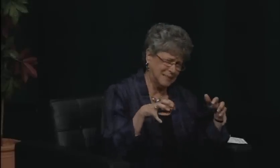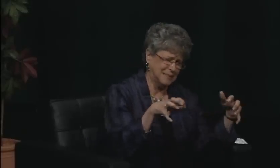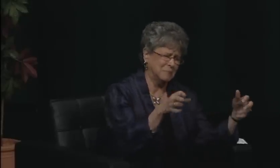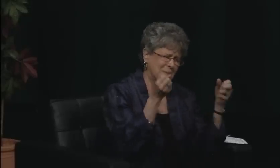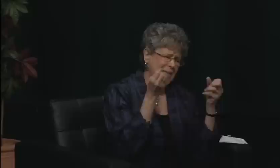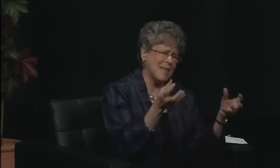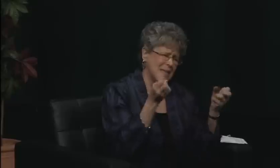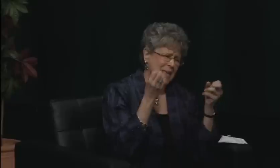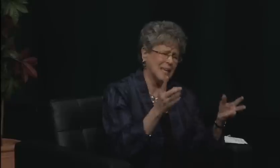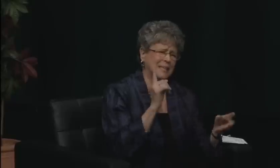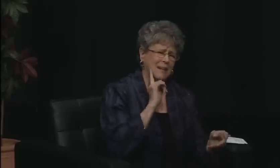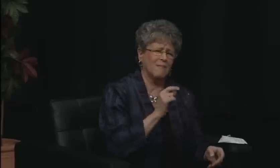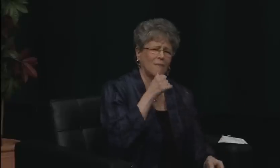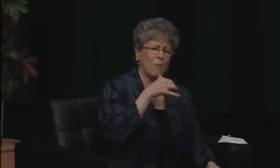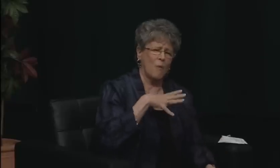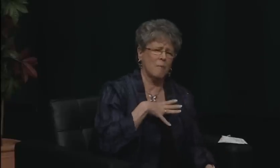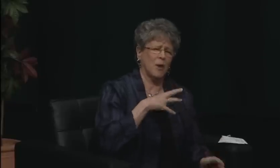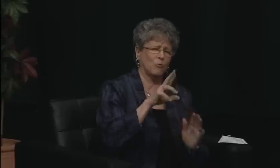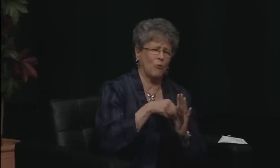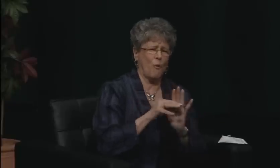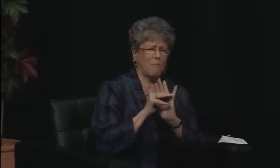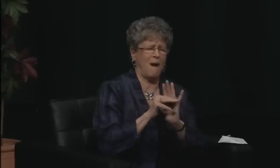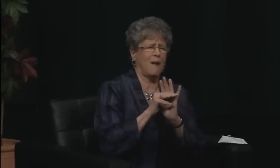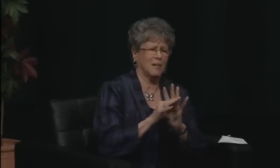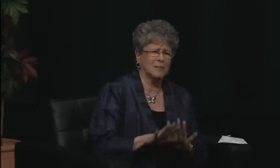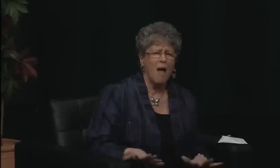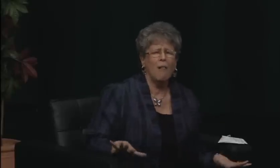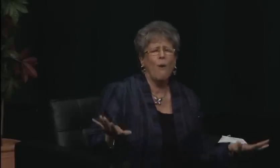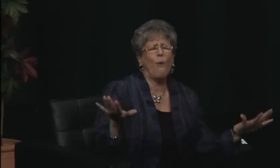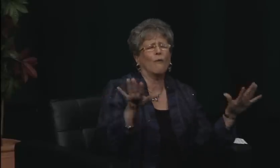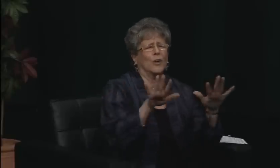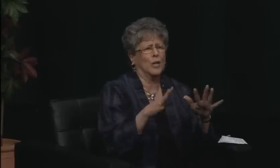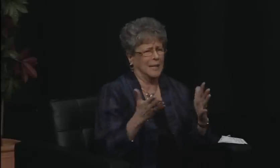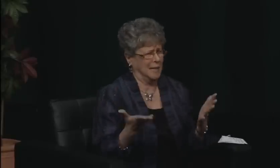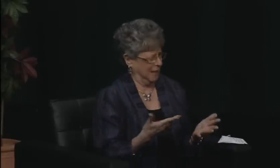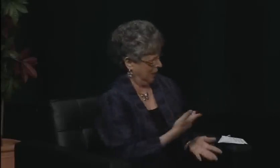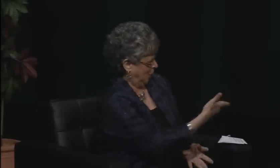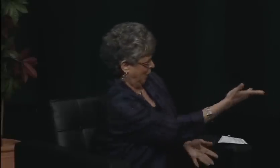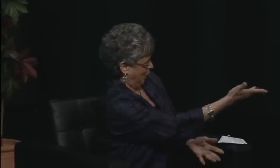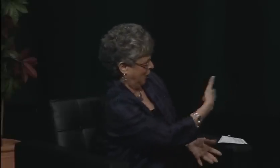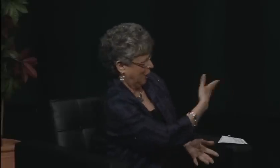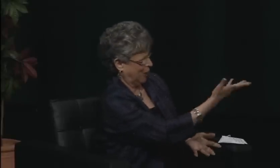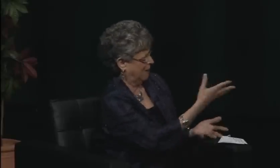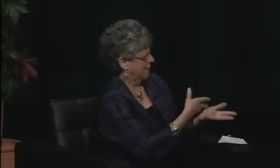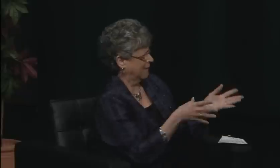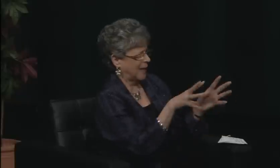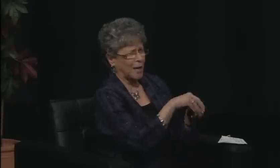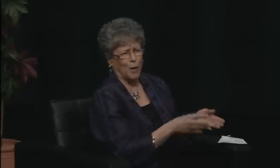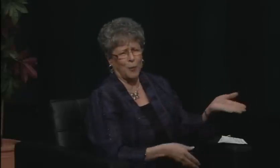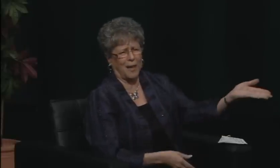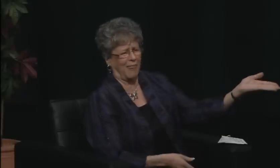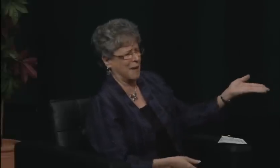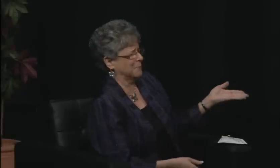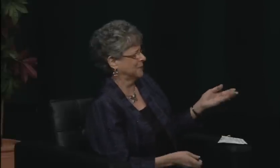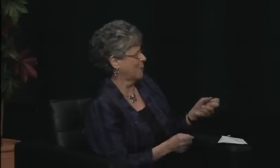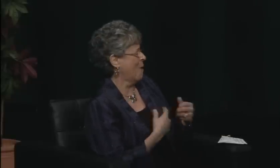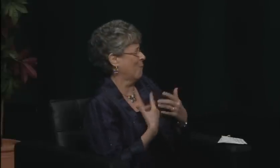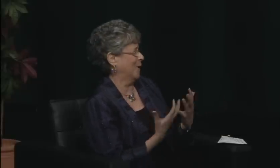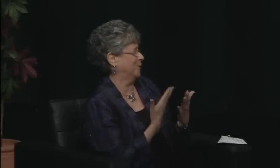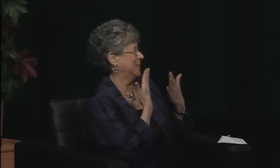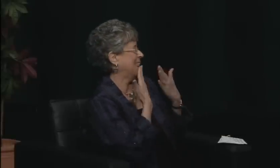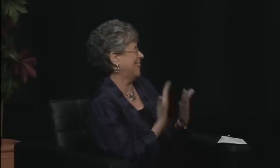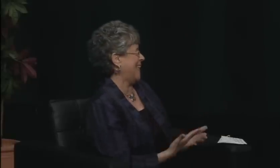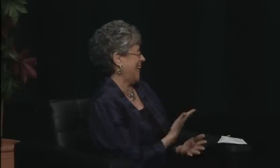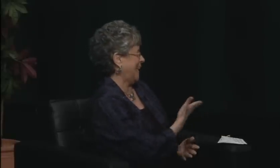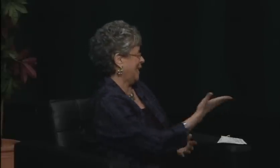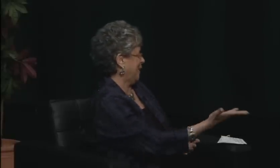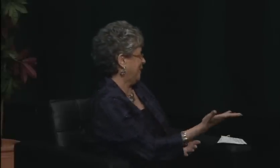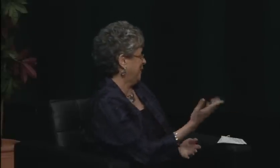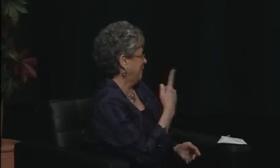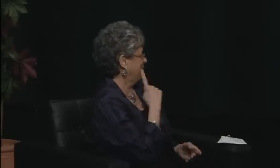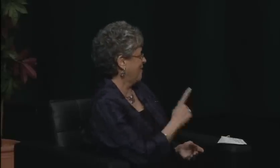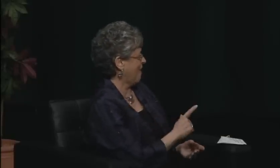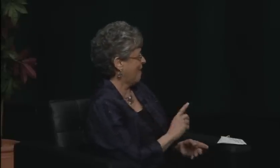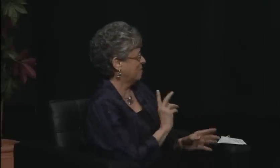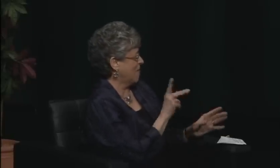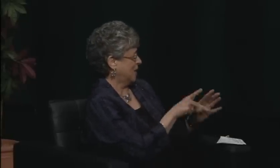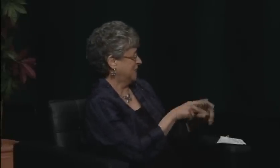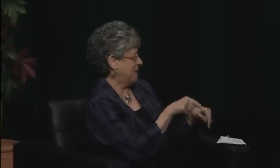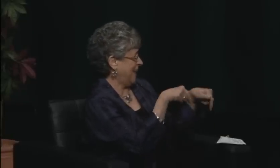and were able to tell the world what was important to us?